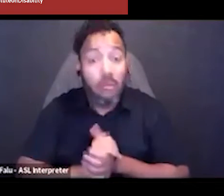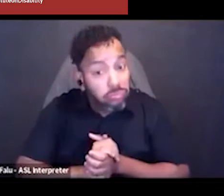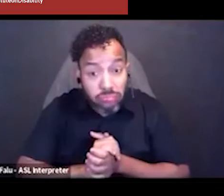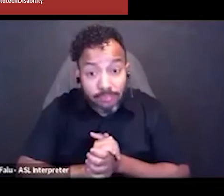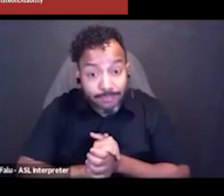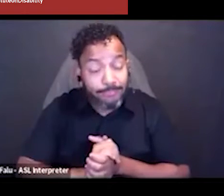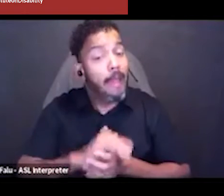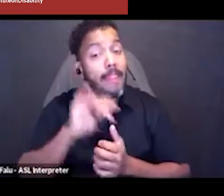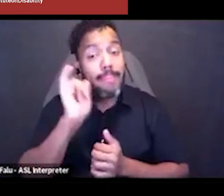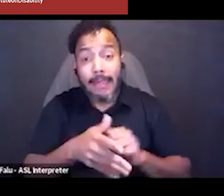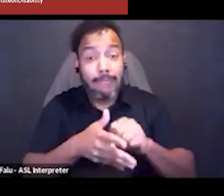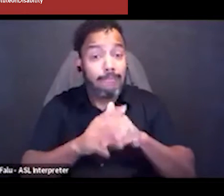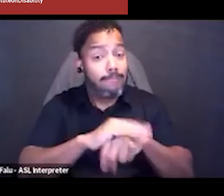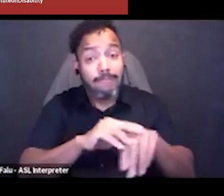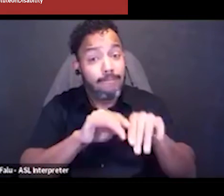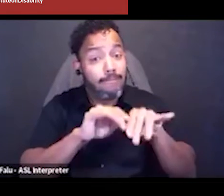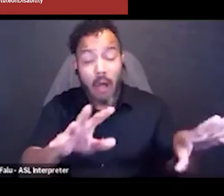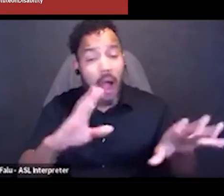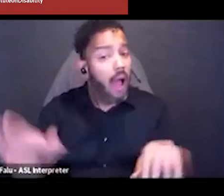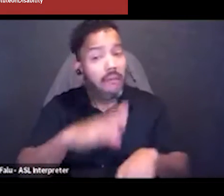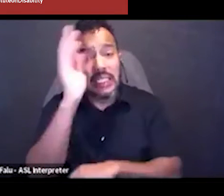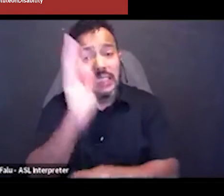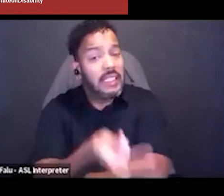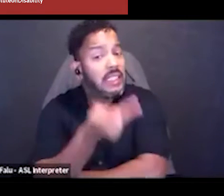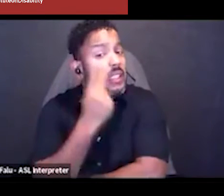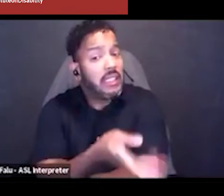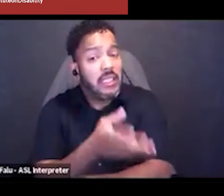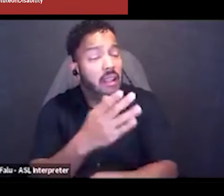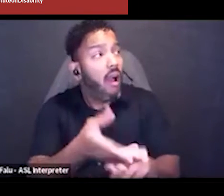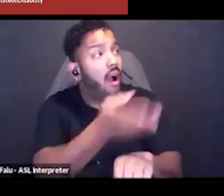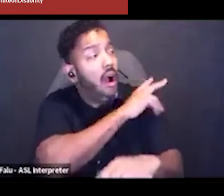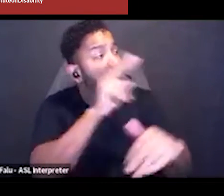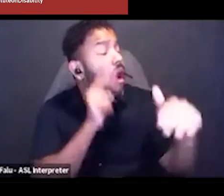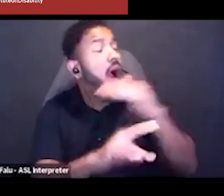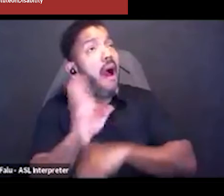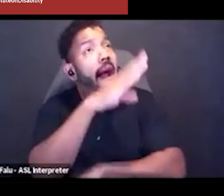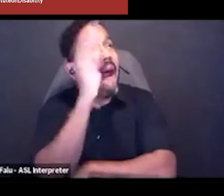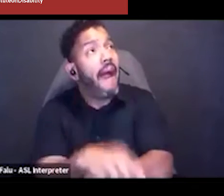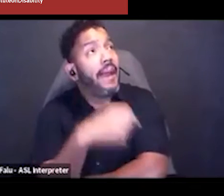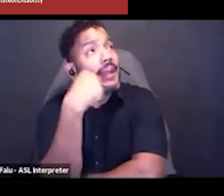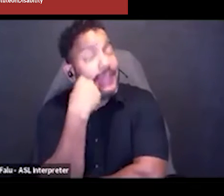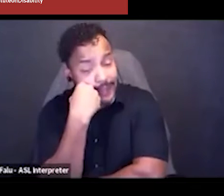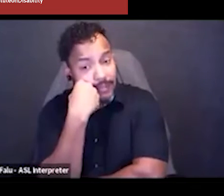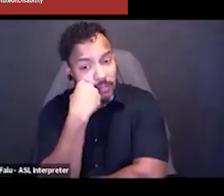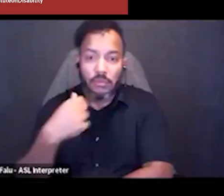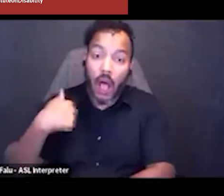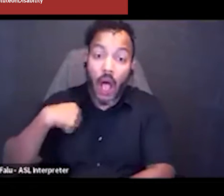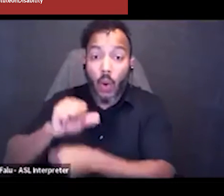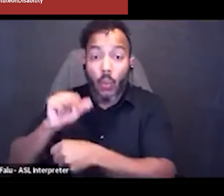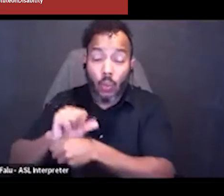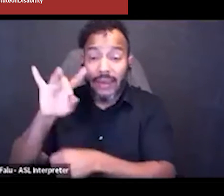I spent almost eight years at FEMA, actually we did see it coming. We have lots of exercises.